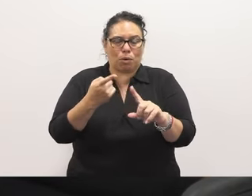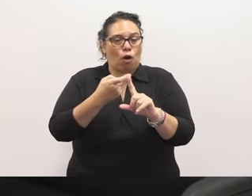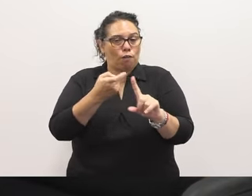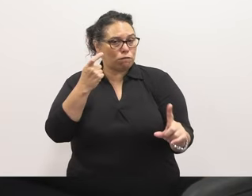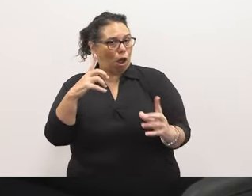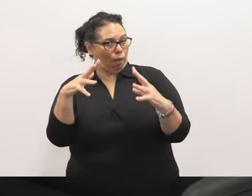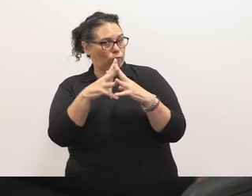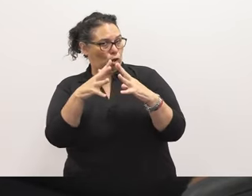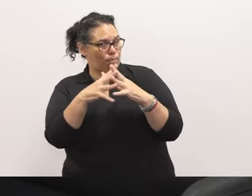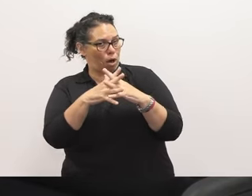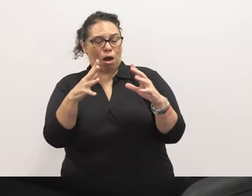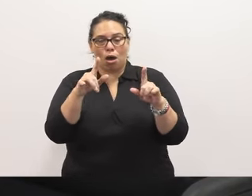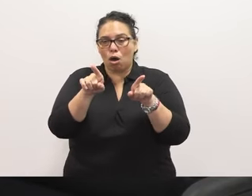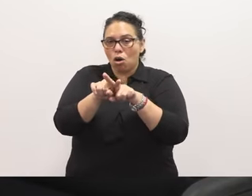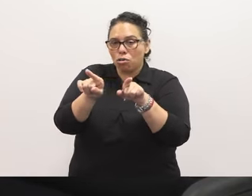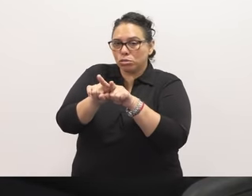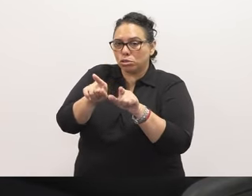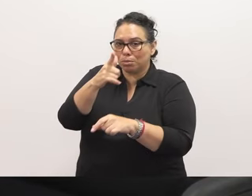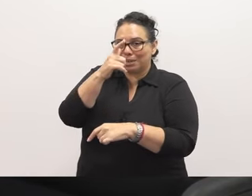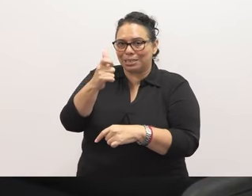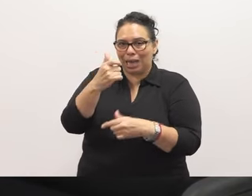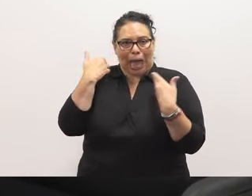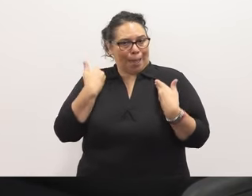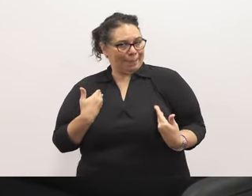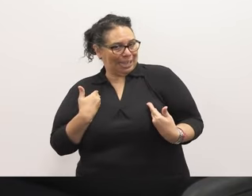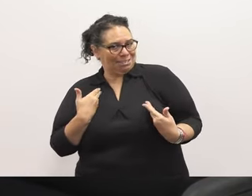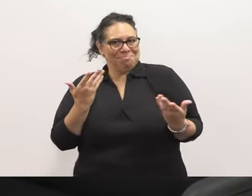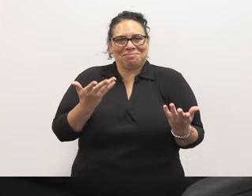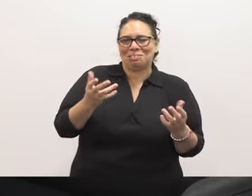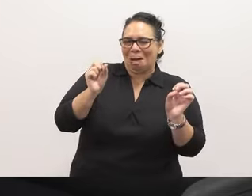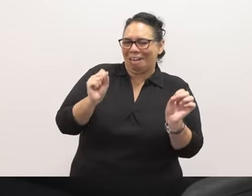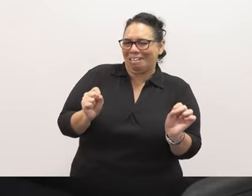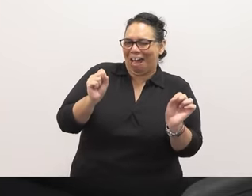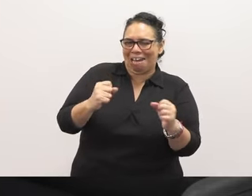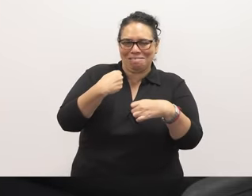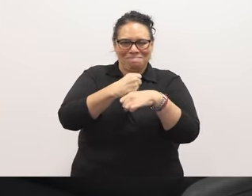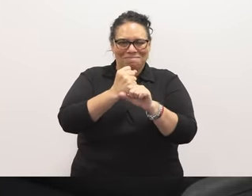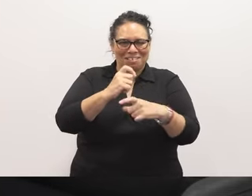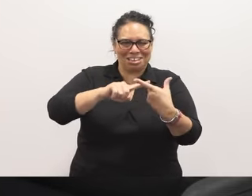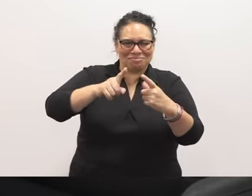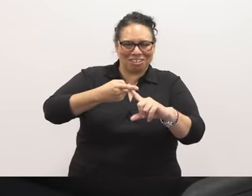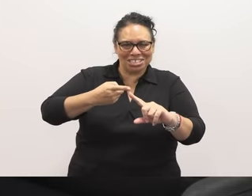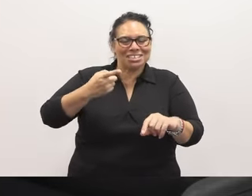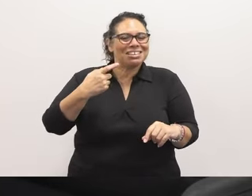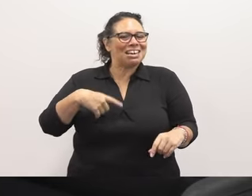And then also 'cause I'm me so I can make friends and talk to people easy.